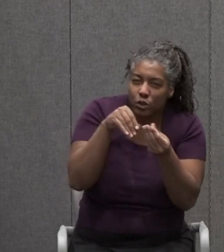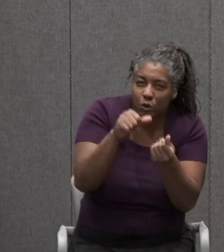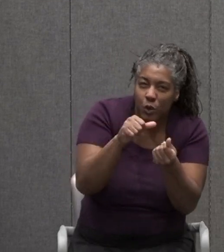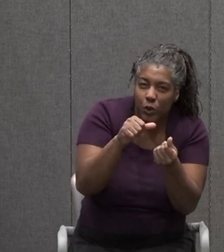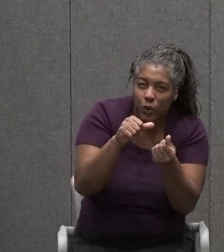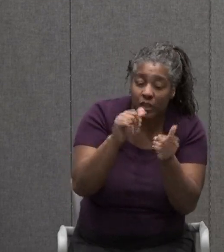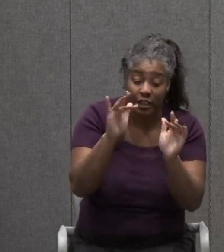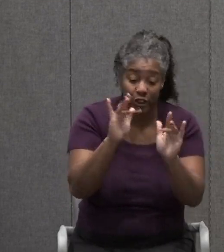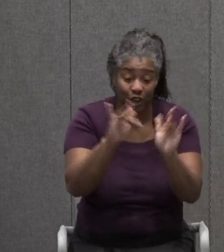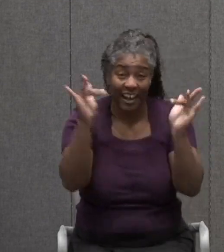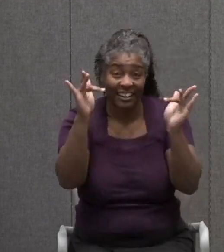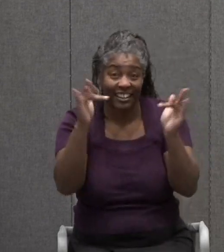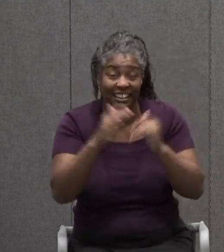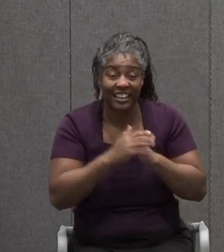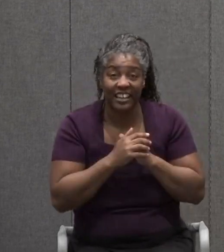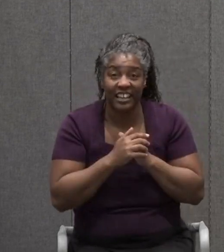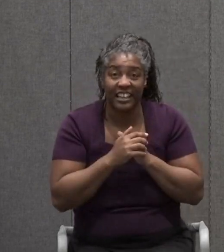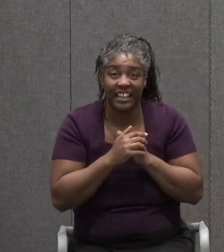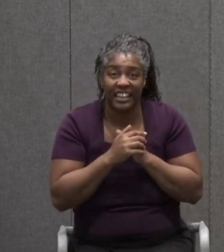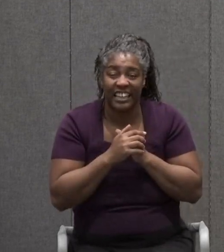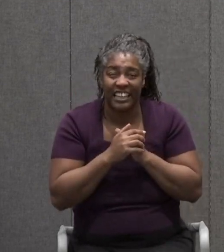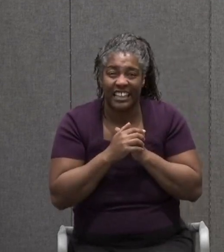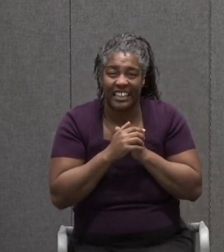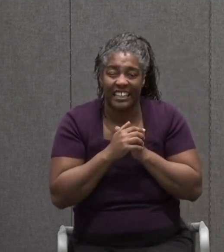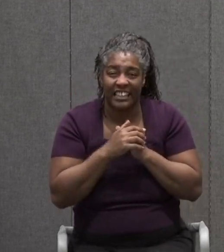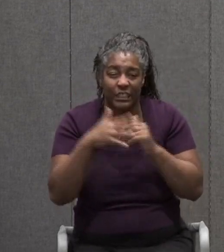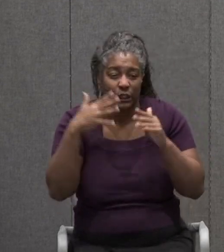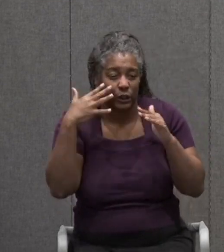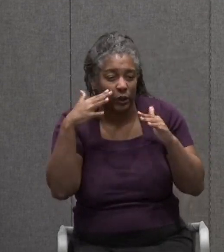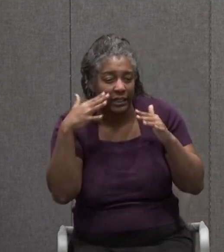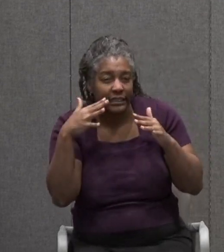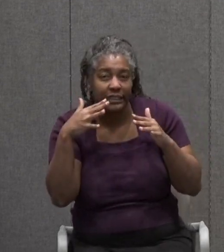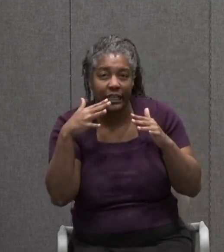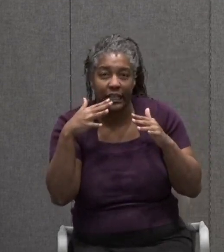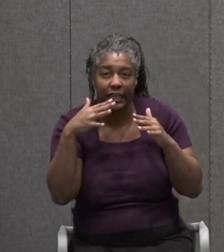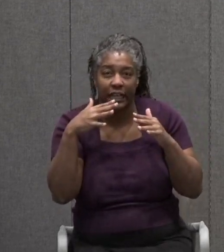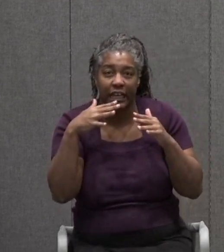Is it crinkly or long rectangular? What does it look like to you?